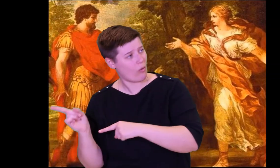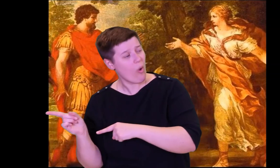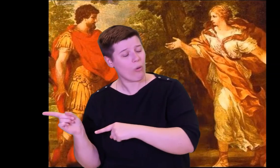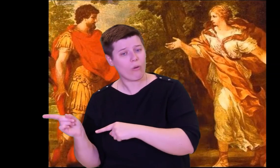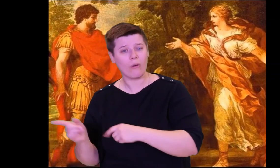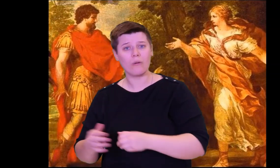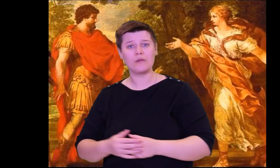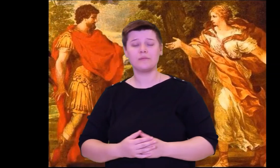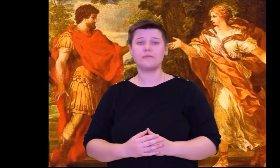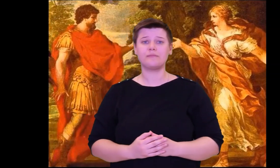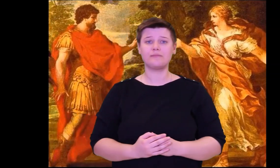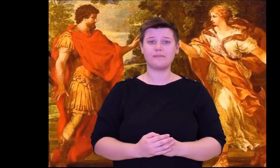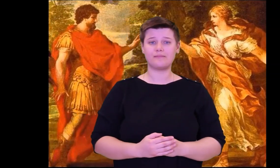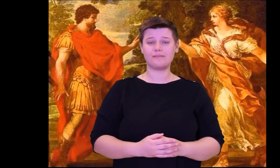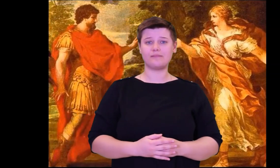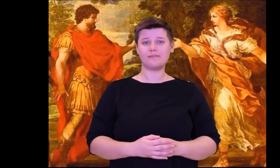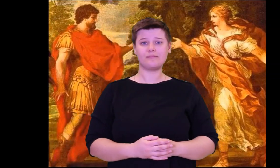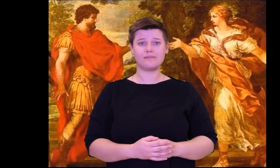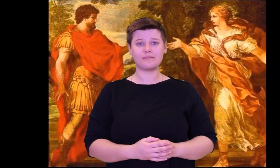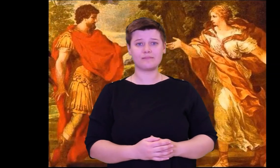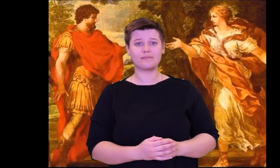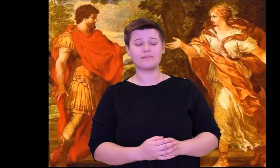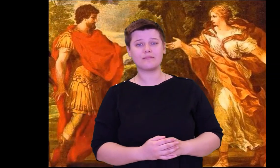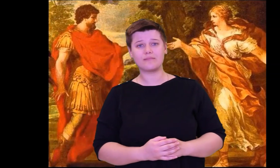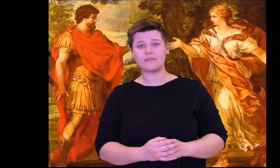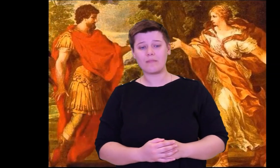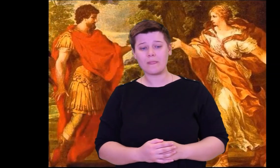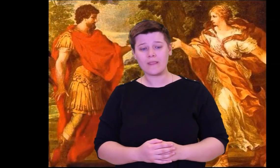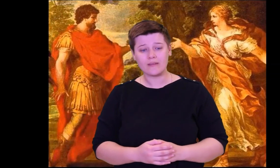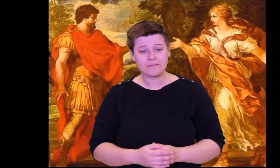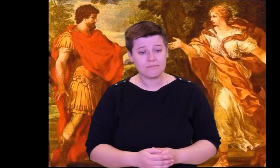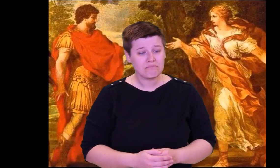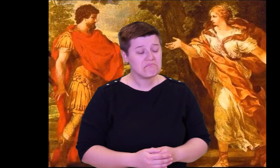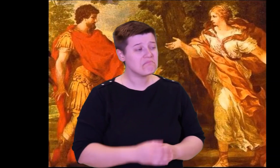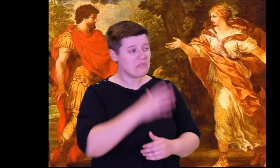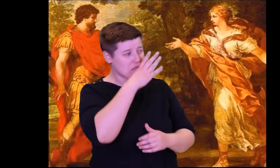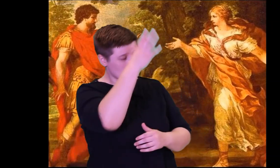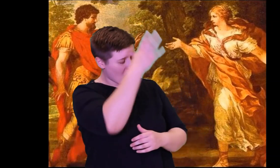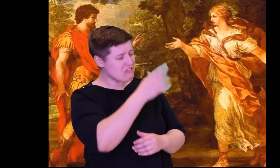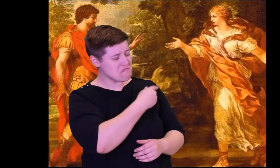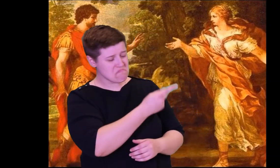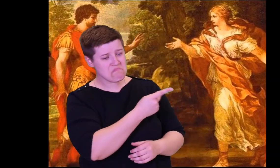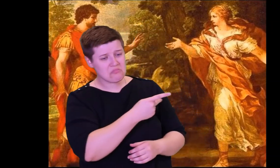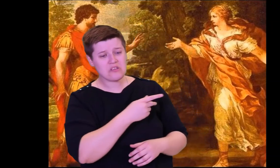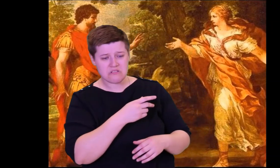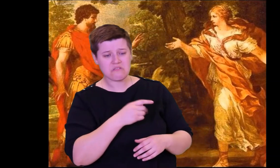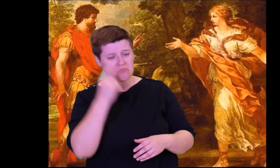and cracked the whip. The mules were on their way,